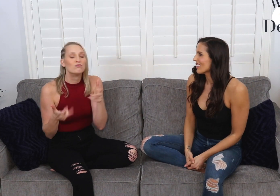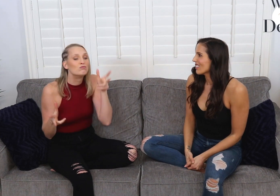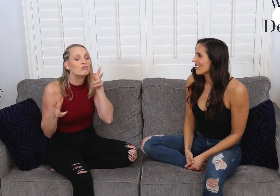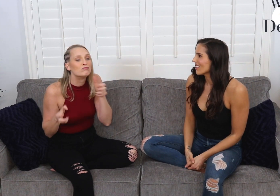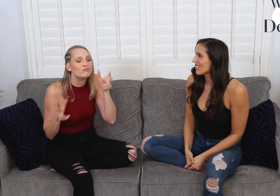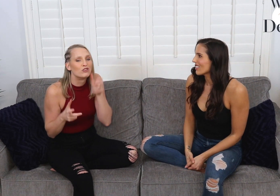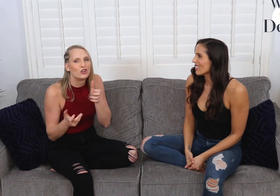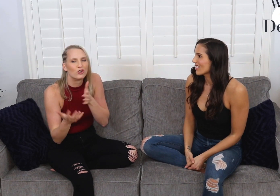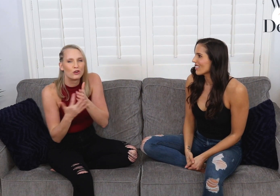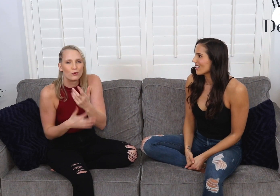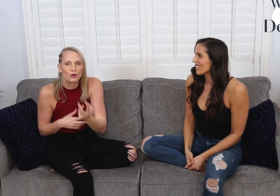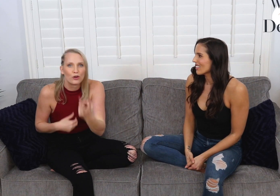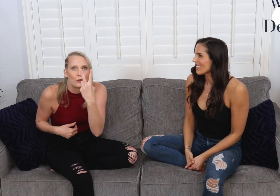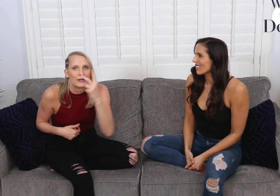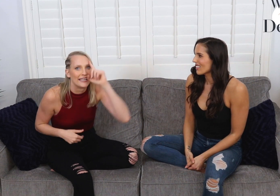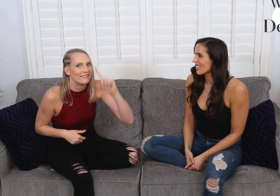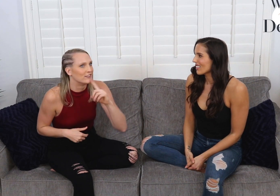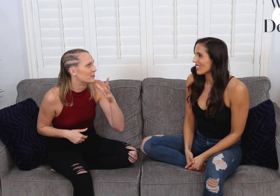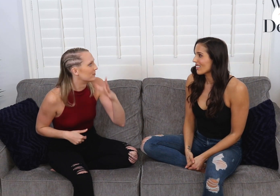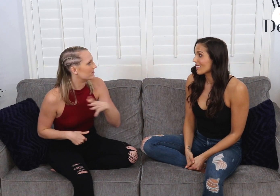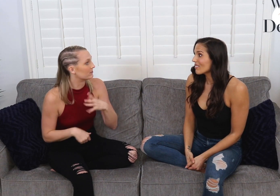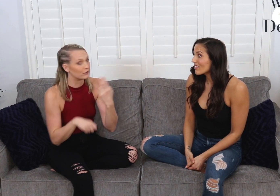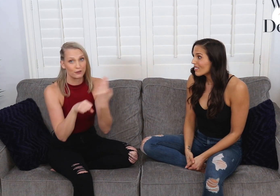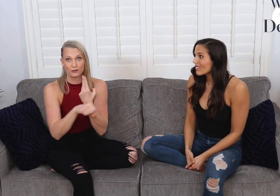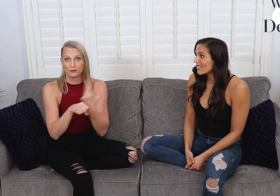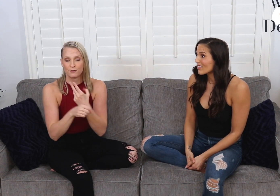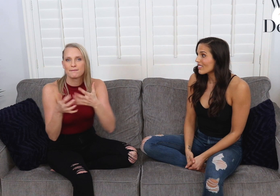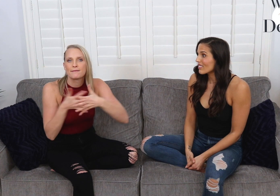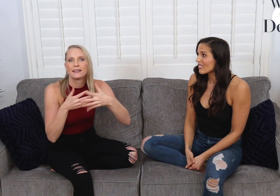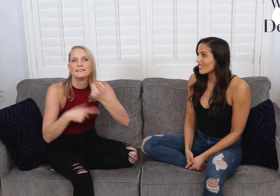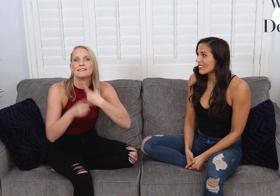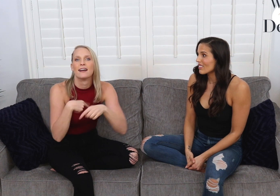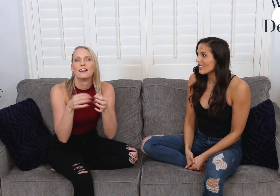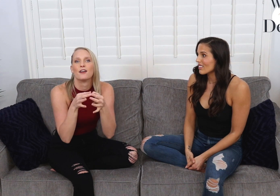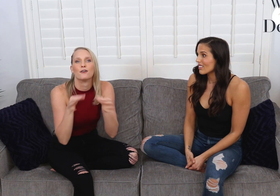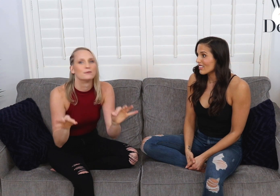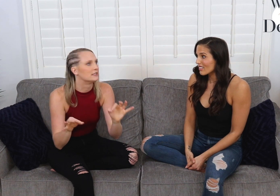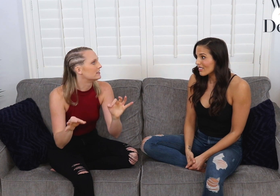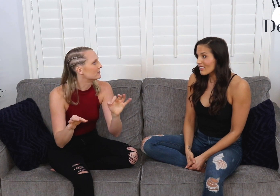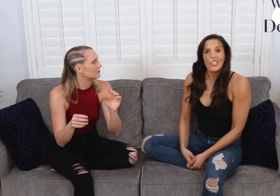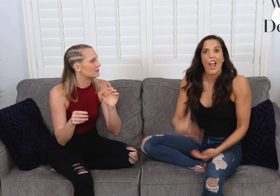Currently, you are actually hearing us through two Deaf women, who use American Sign Language!